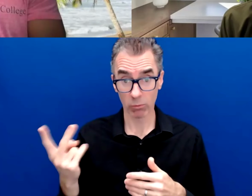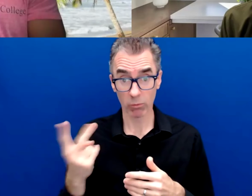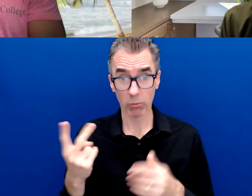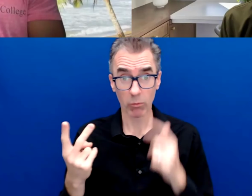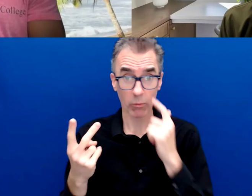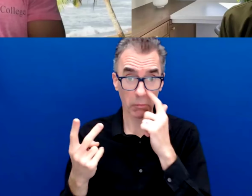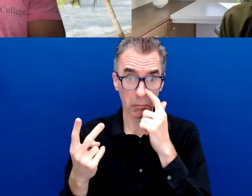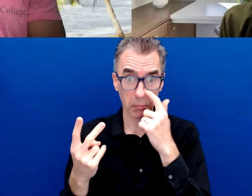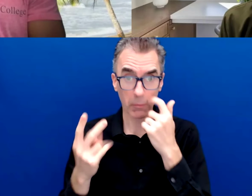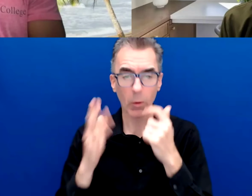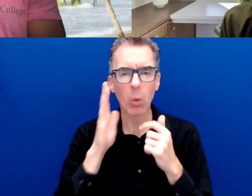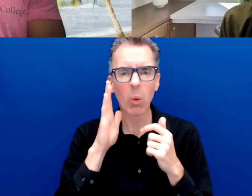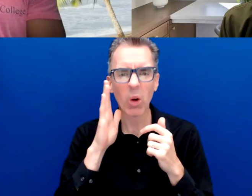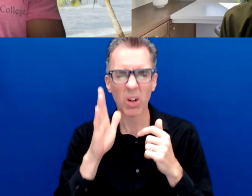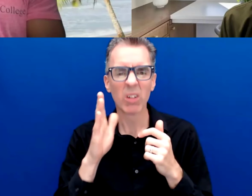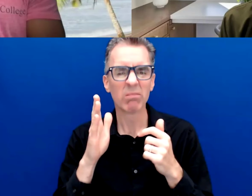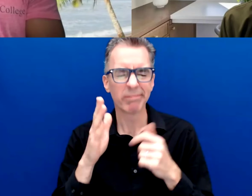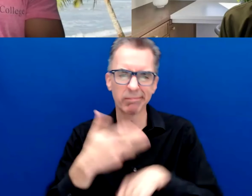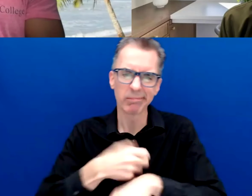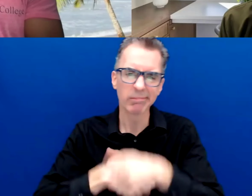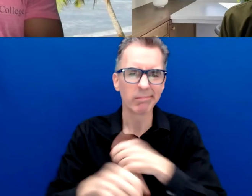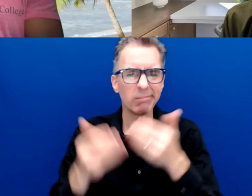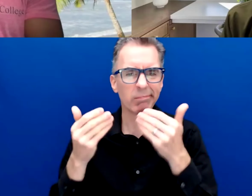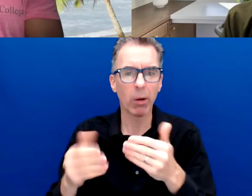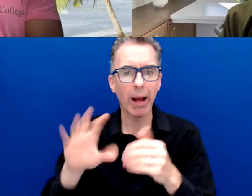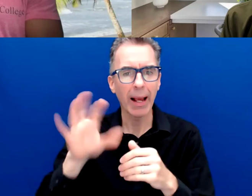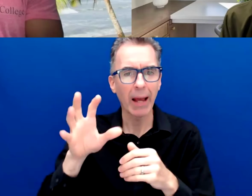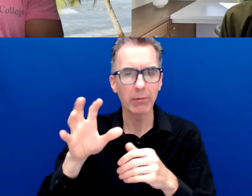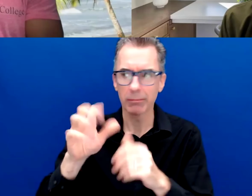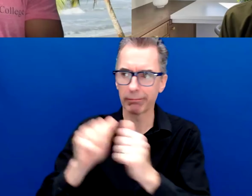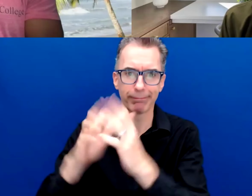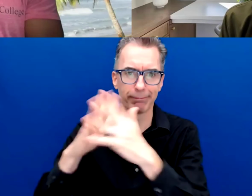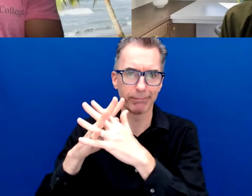building a Canvas page to have a place, a house for information, quick tips,